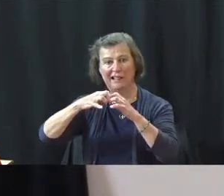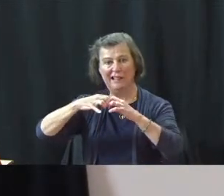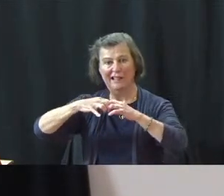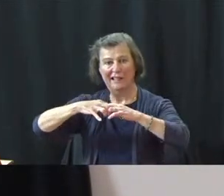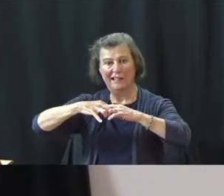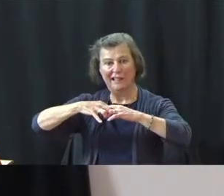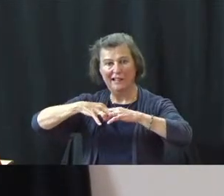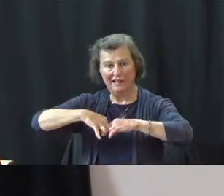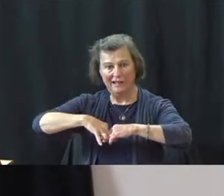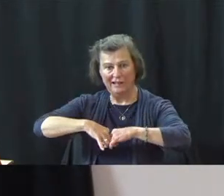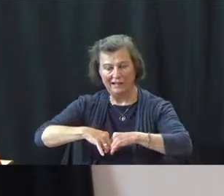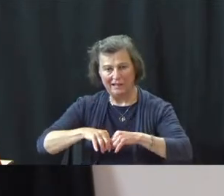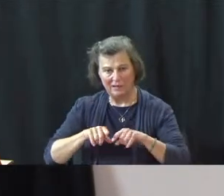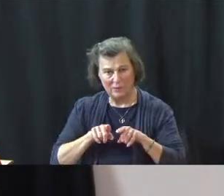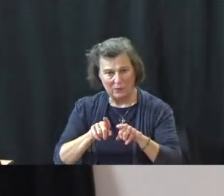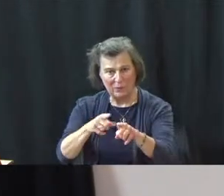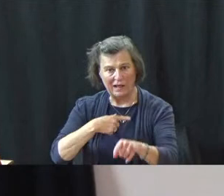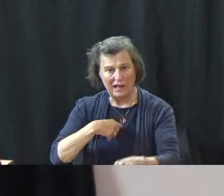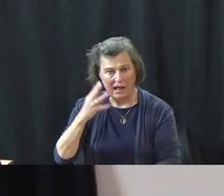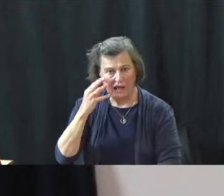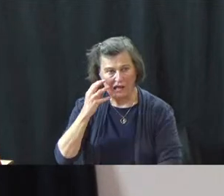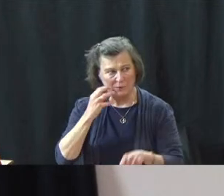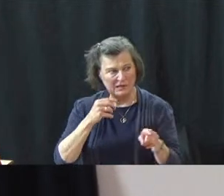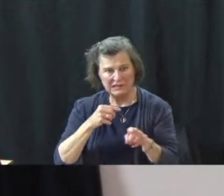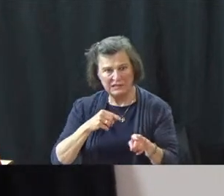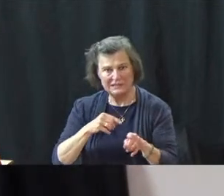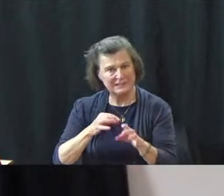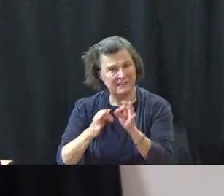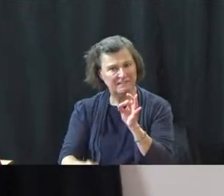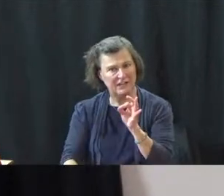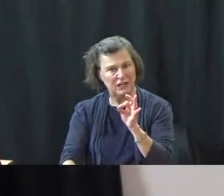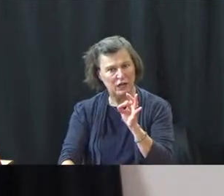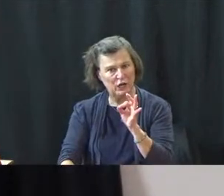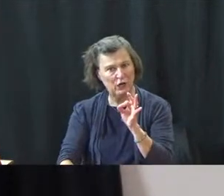I experience this injustice.